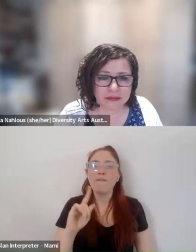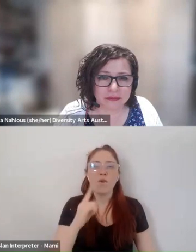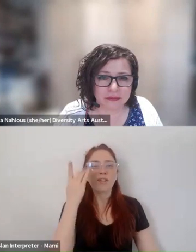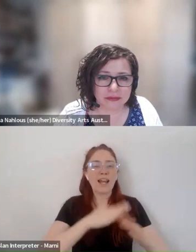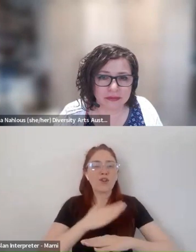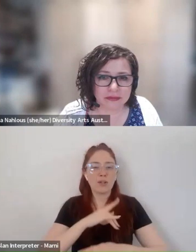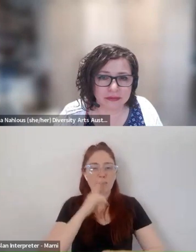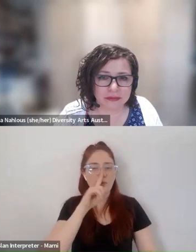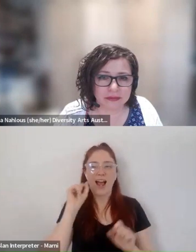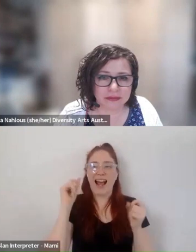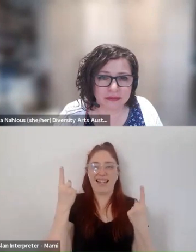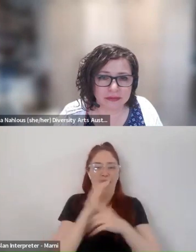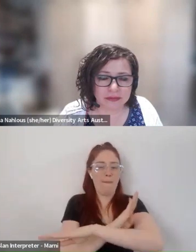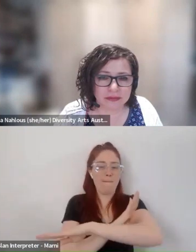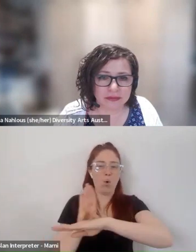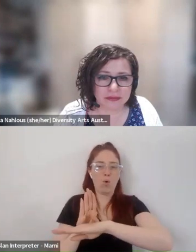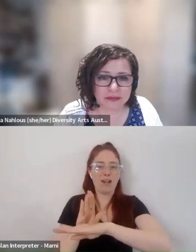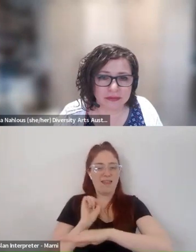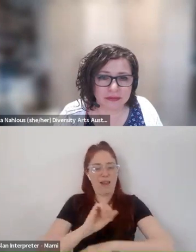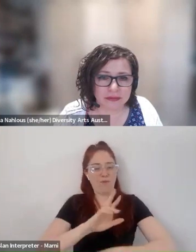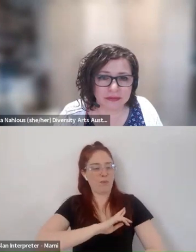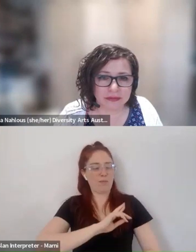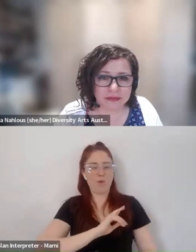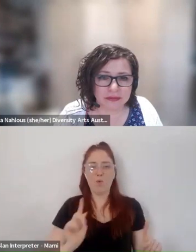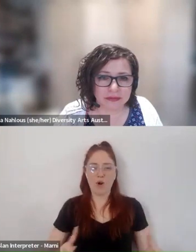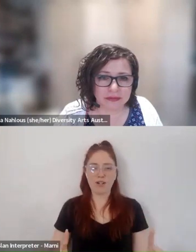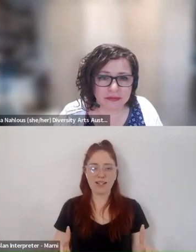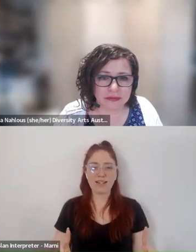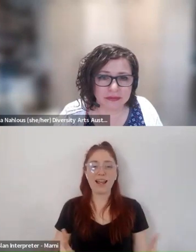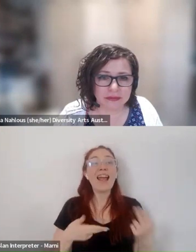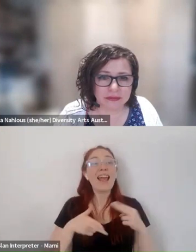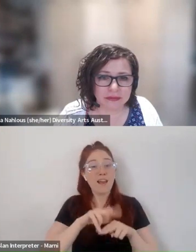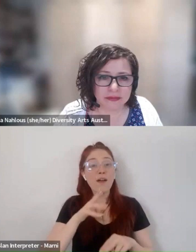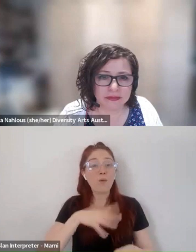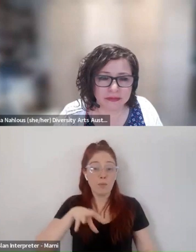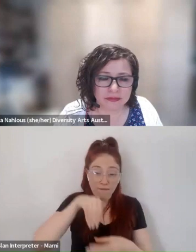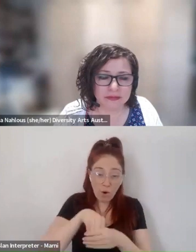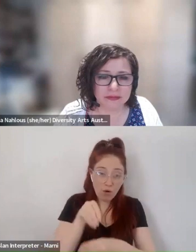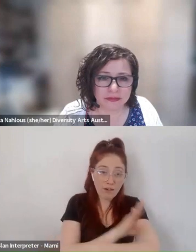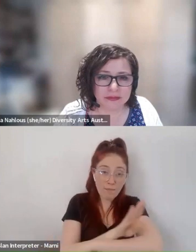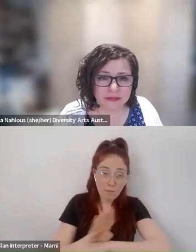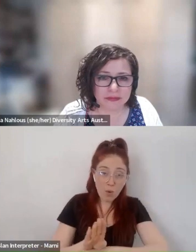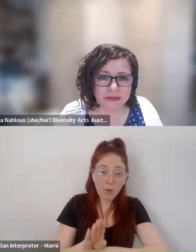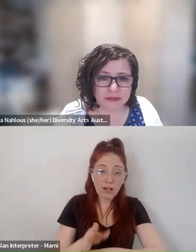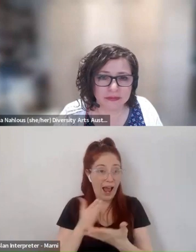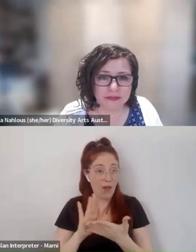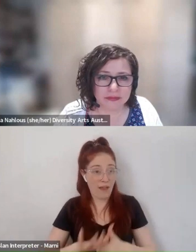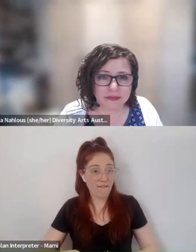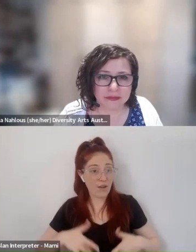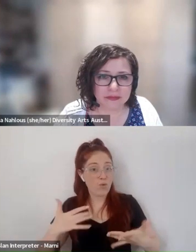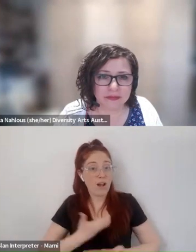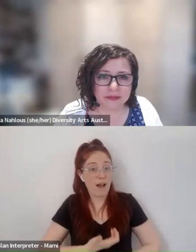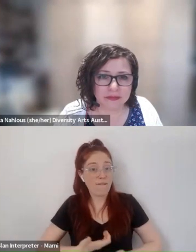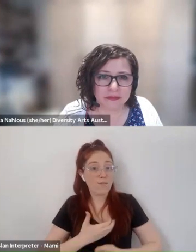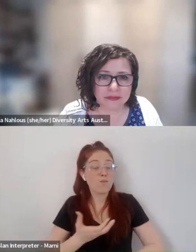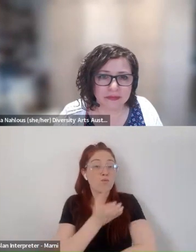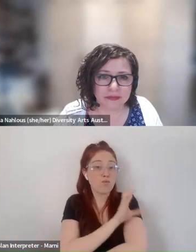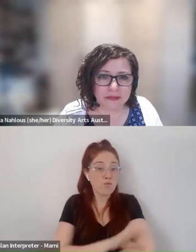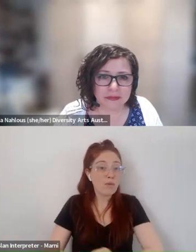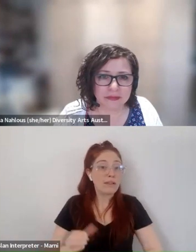comfortable coming into that space, because it's a pretty intimidating space at times. There is a perception that and